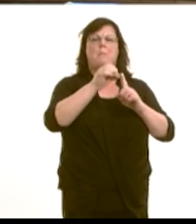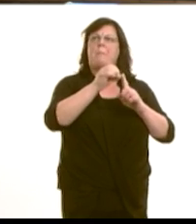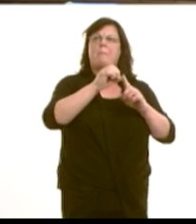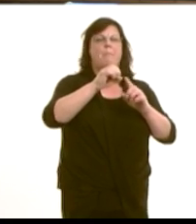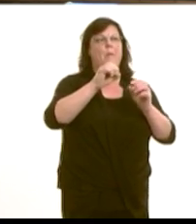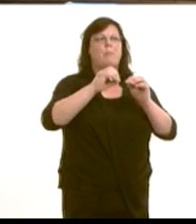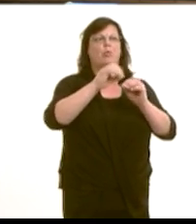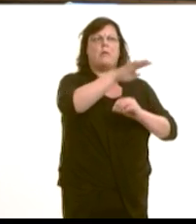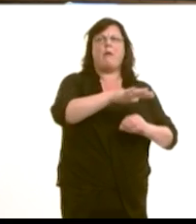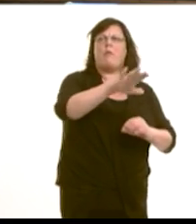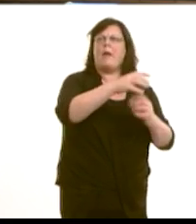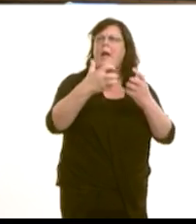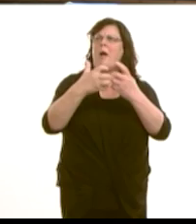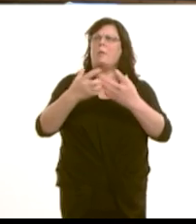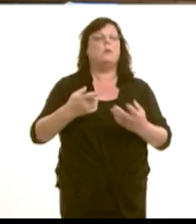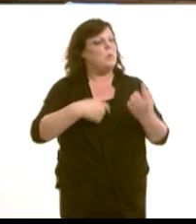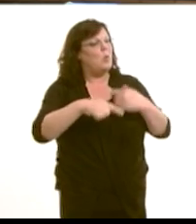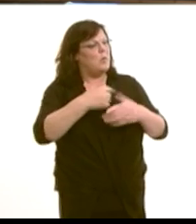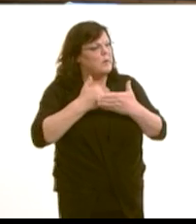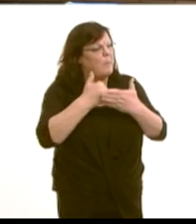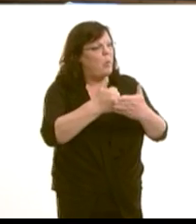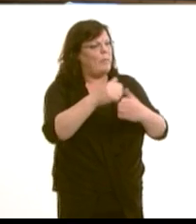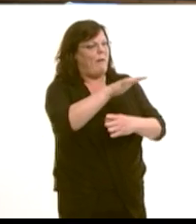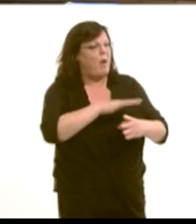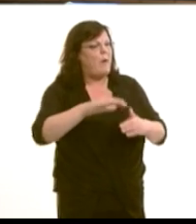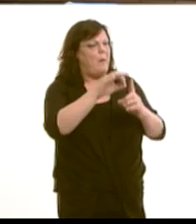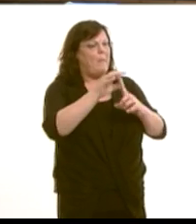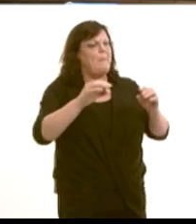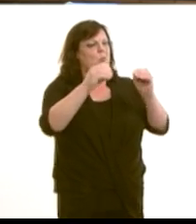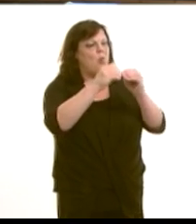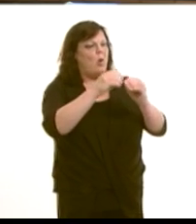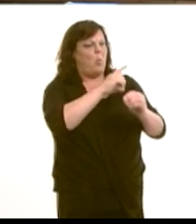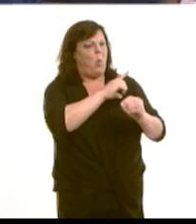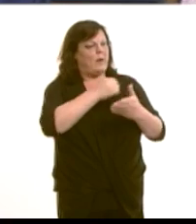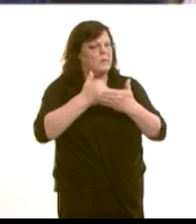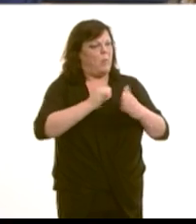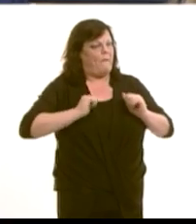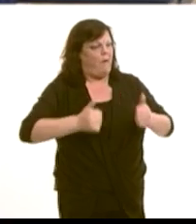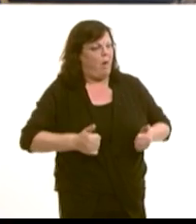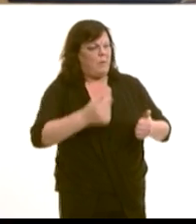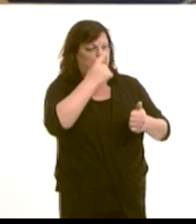to support the farming industry in Pembrokeshire so that it becomes more profitable and sustainable,